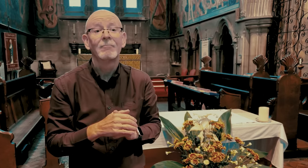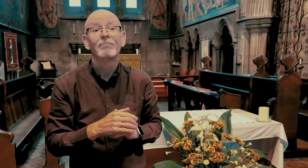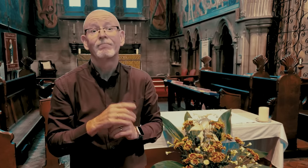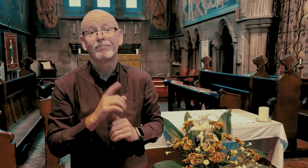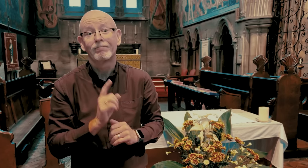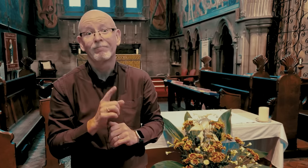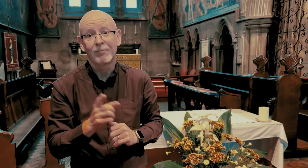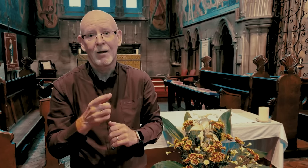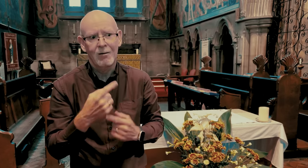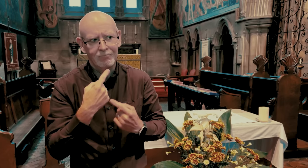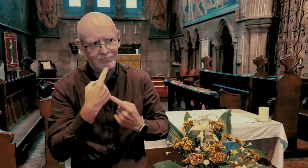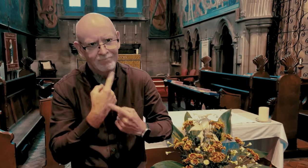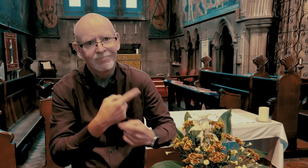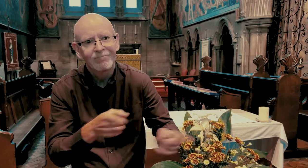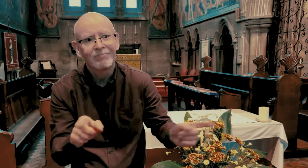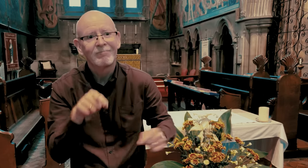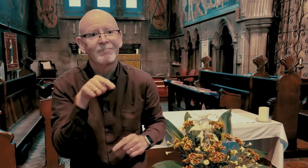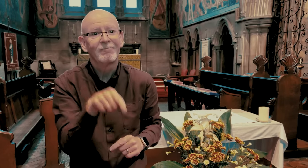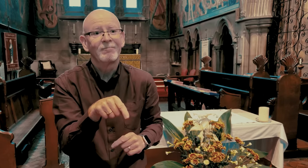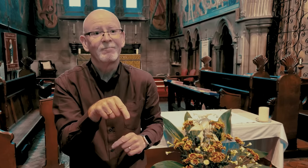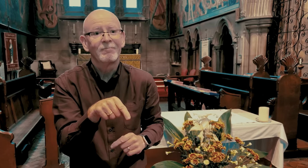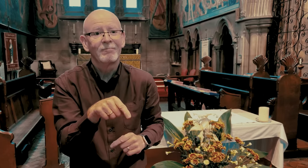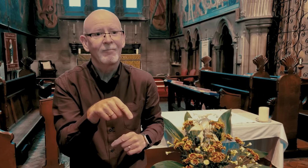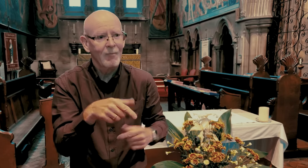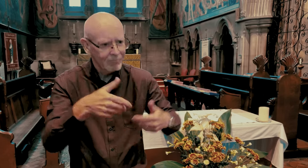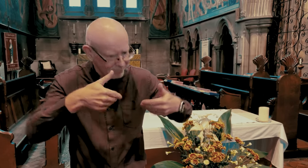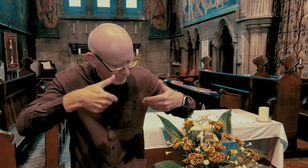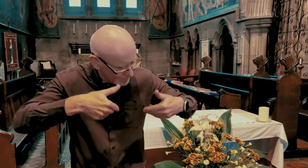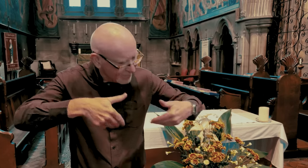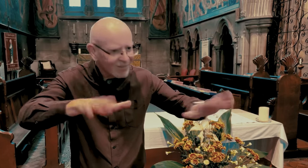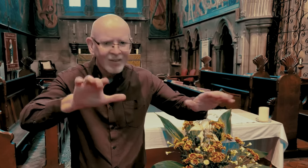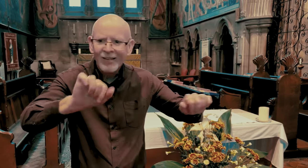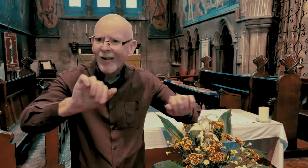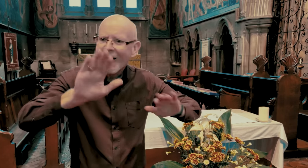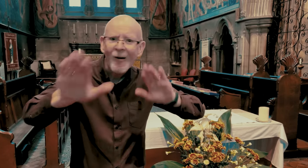Then he said to them, "Go your way,